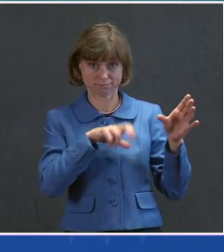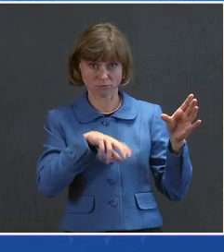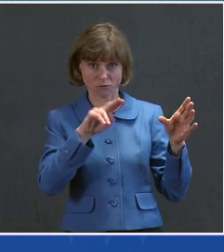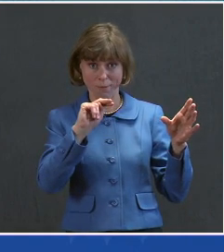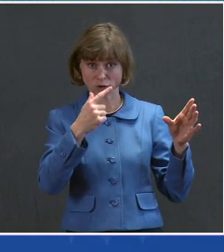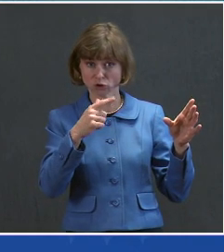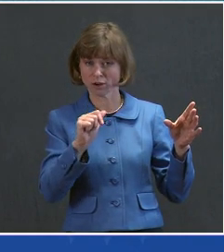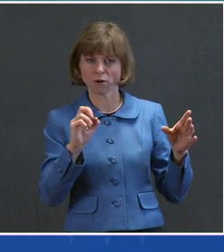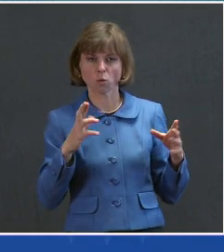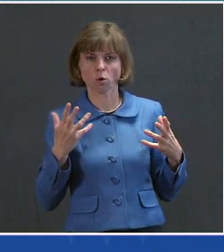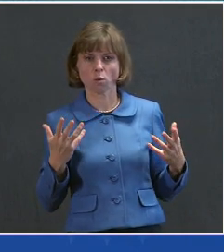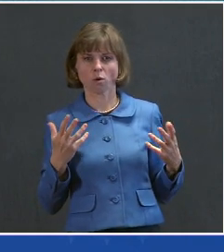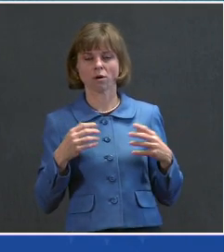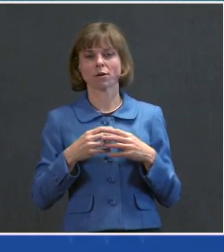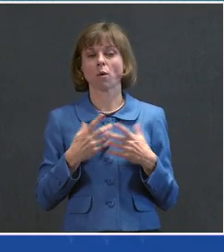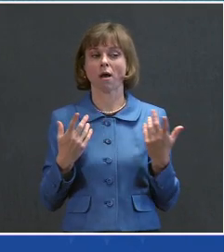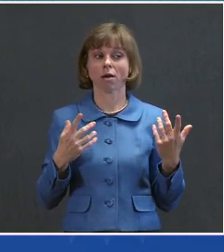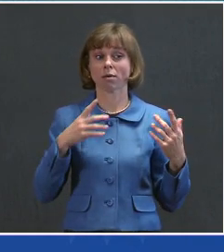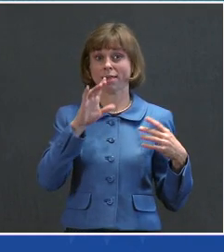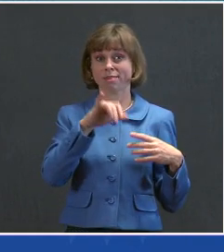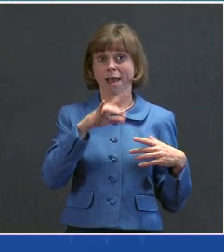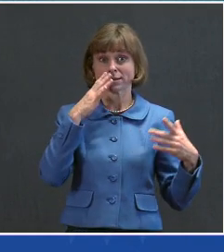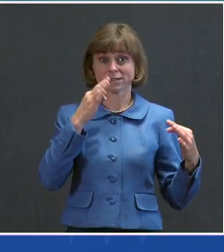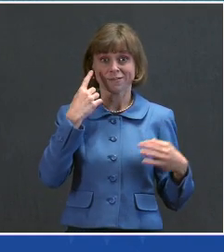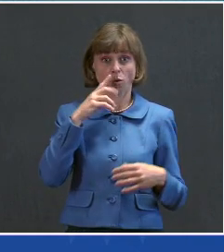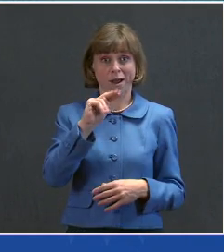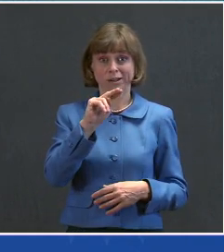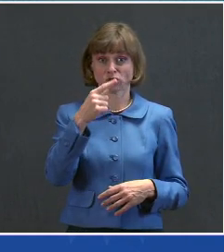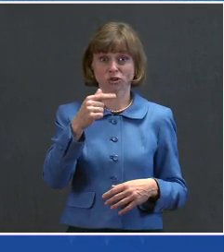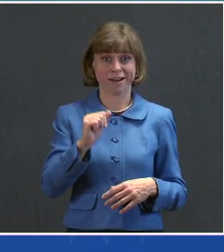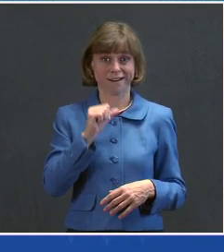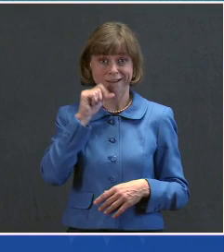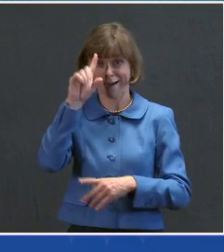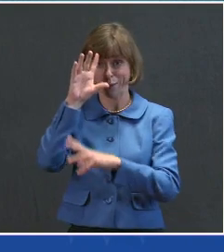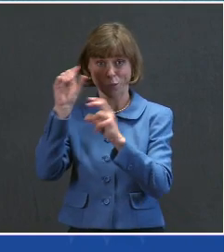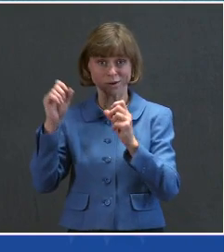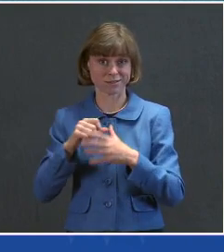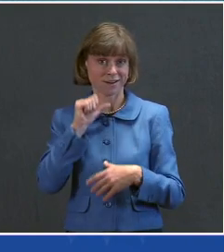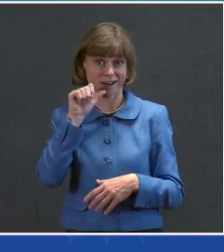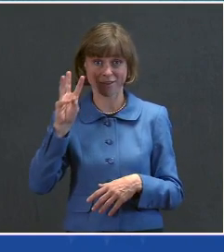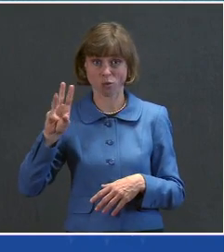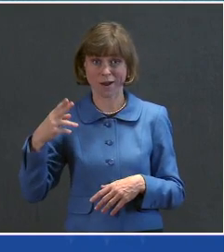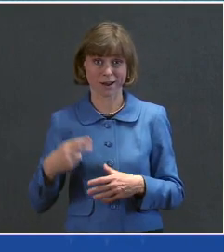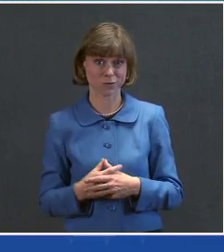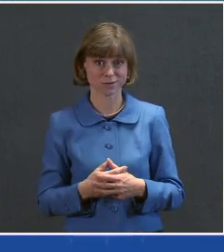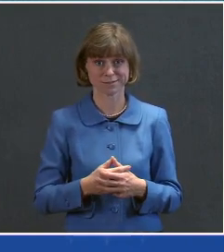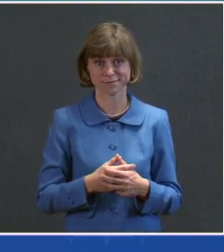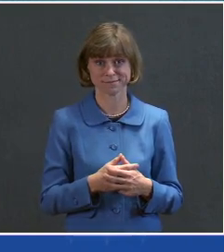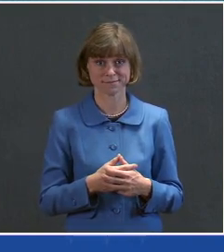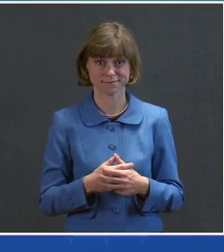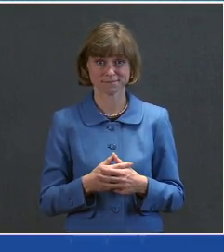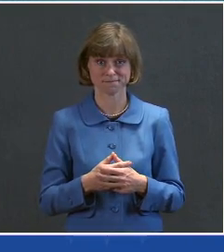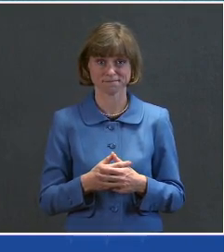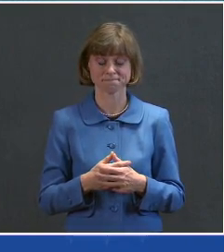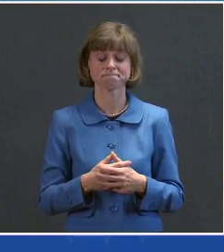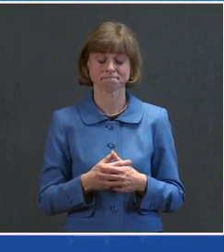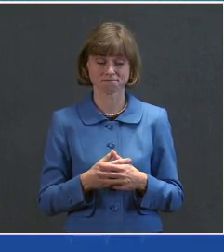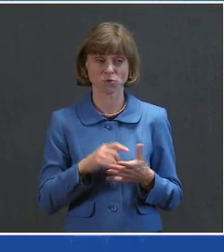Ms. Psaki: Well, that's a decision for the NGA, not a decision for the President or the White House. But I would say that New York, as you know,